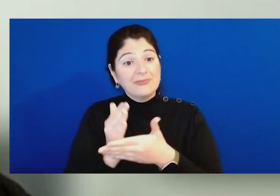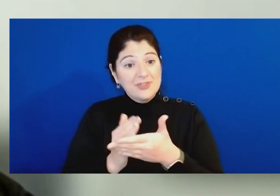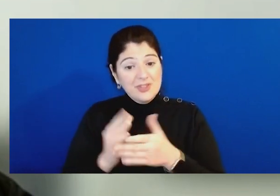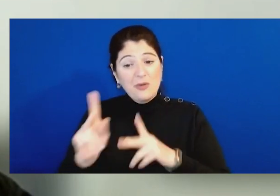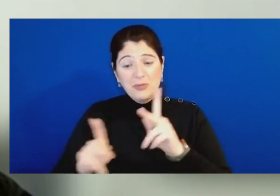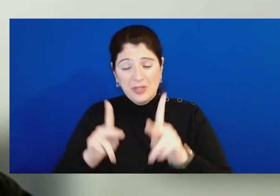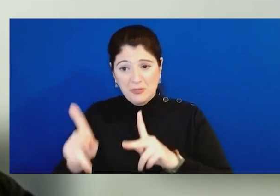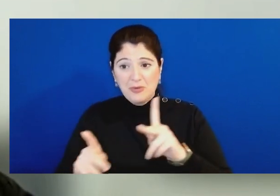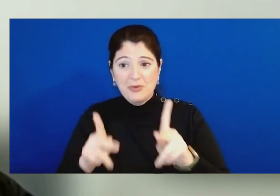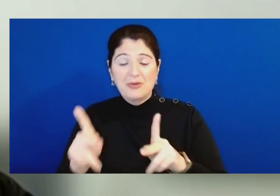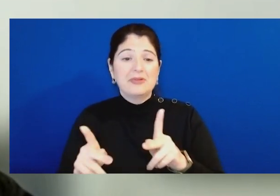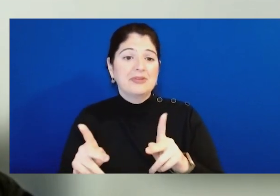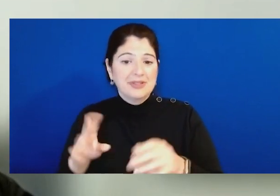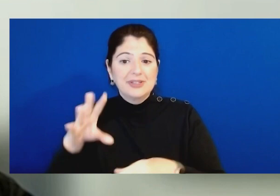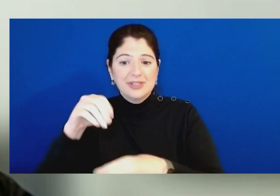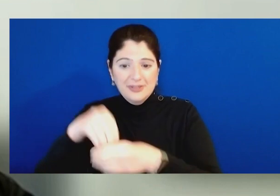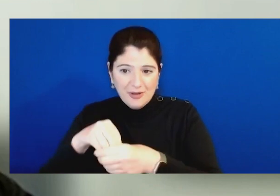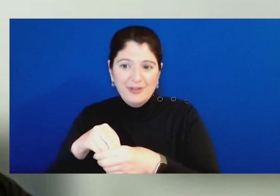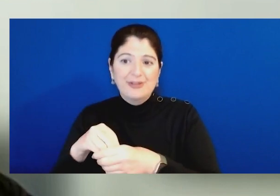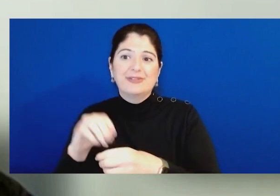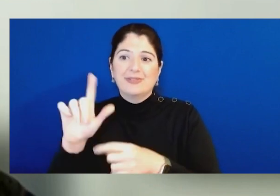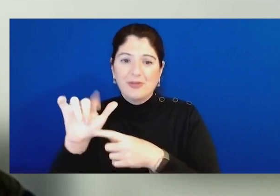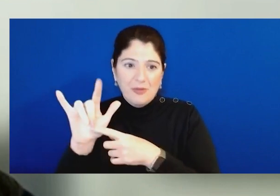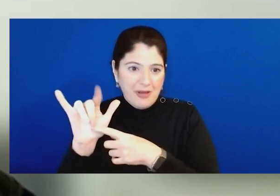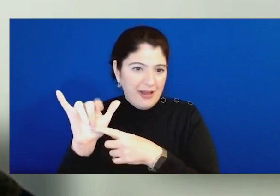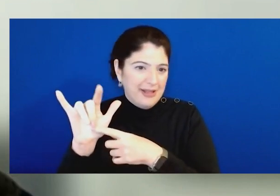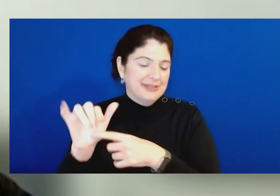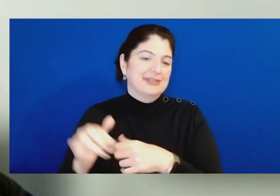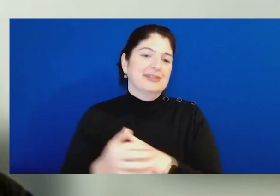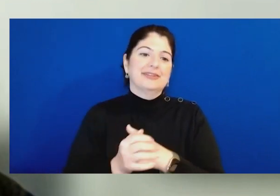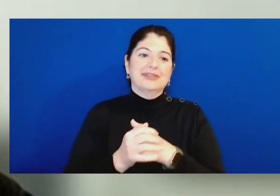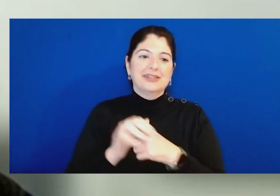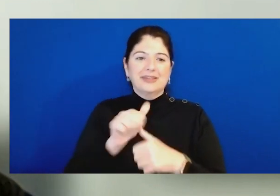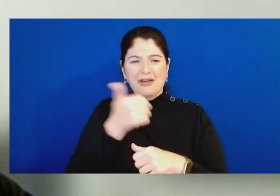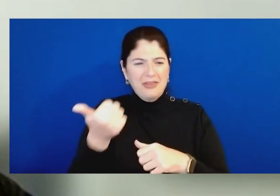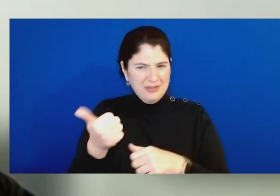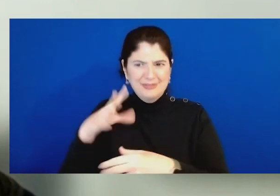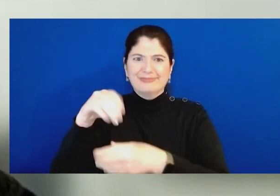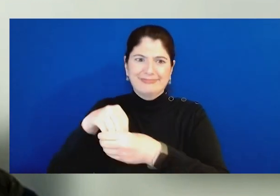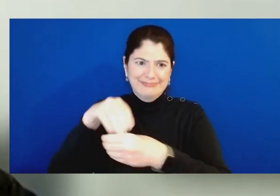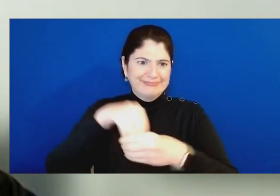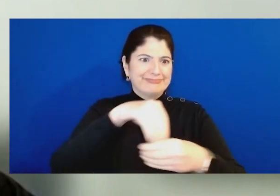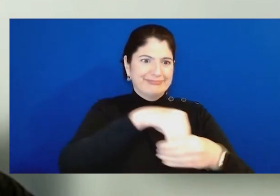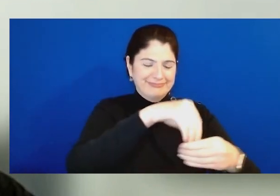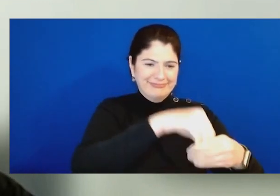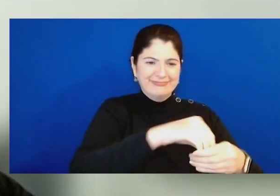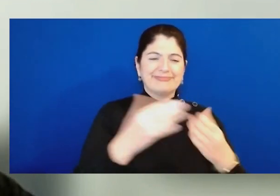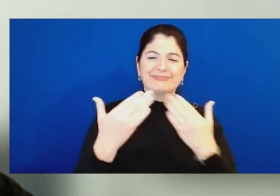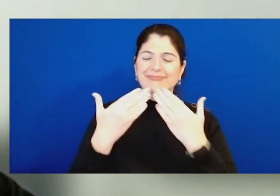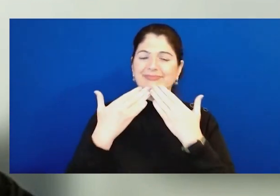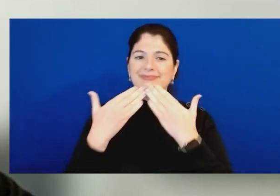Long Island Language Advocates Coalition, and so many more that we would like to acknowledge during this session.